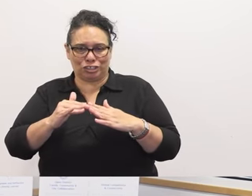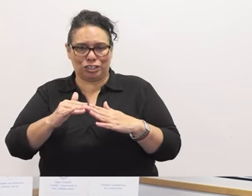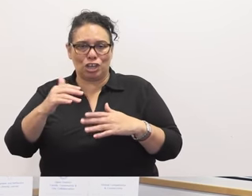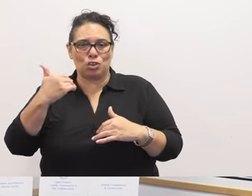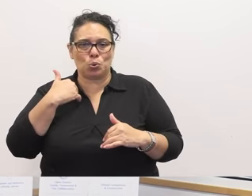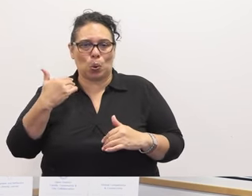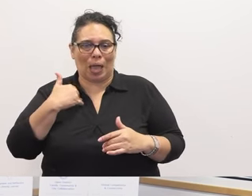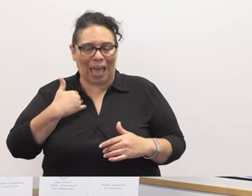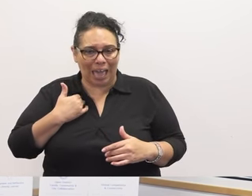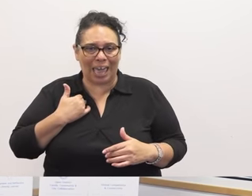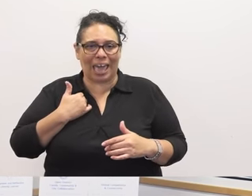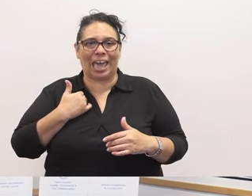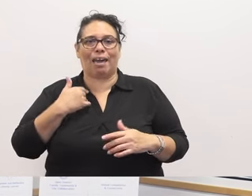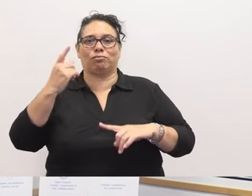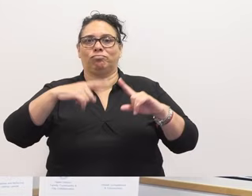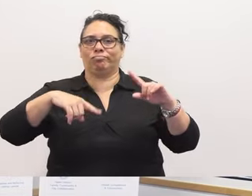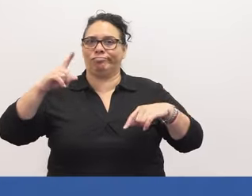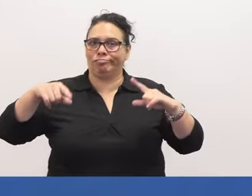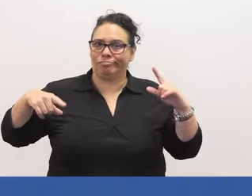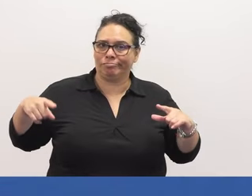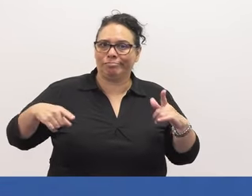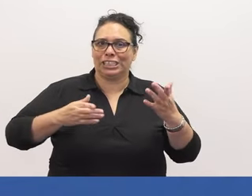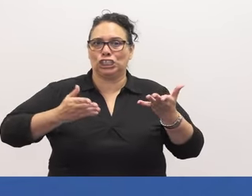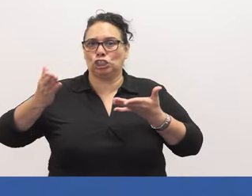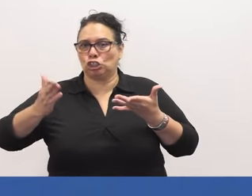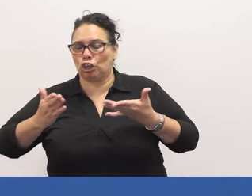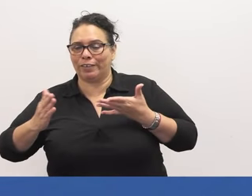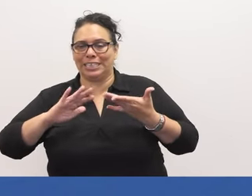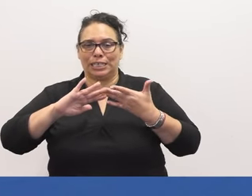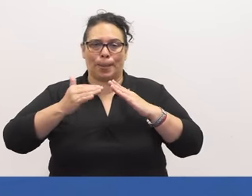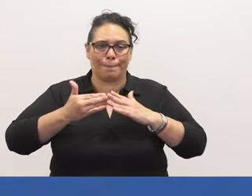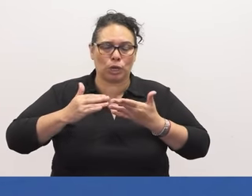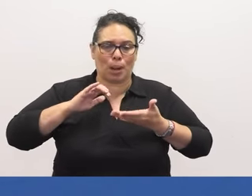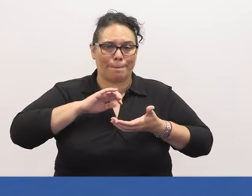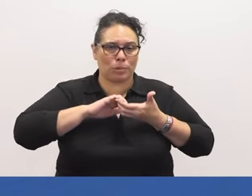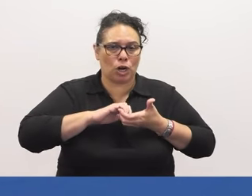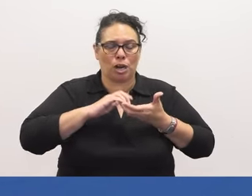you have community partners that come in and provide a lot of services.